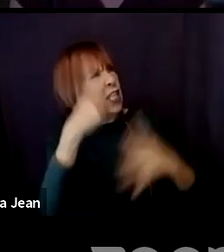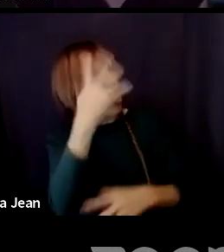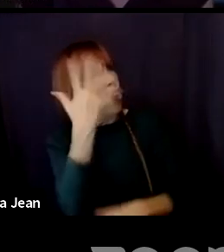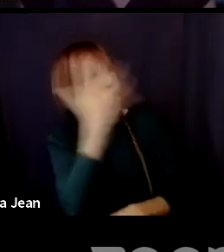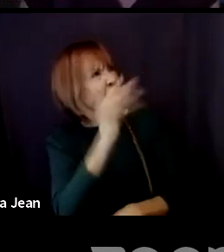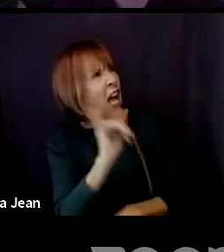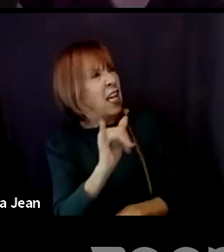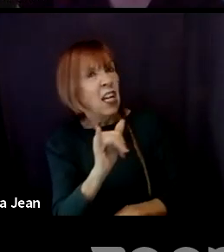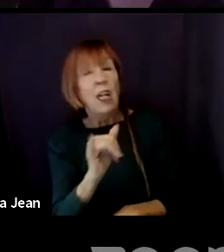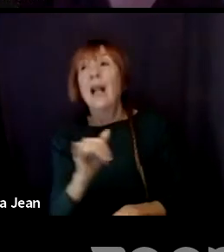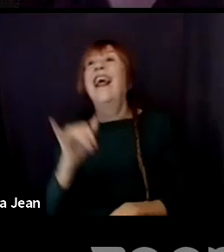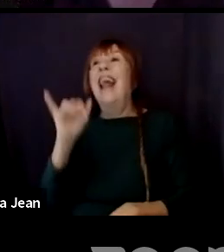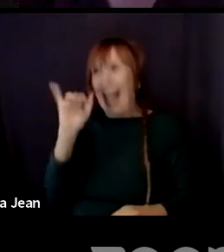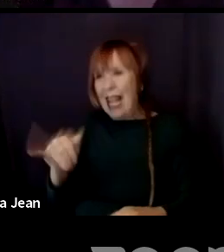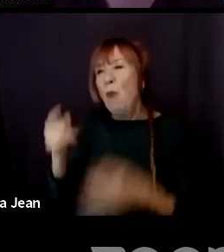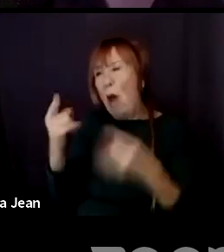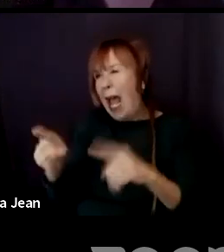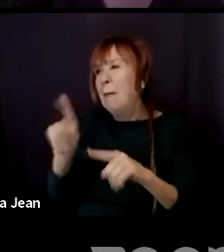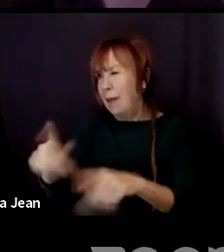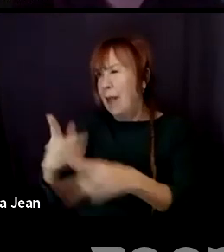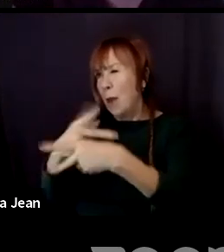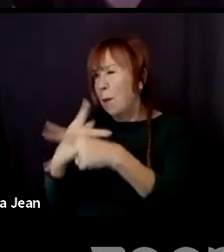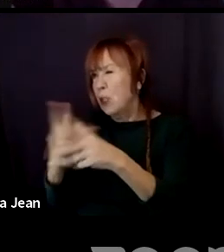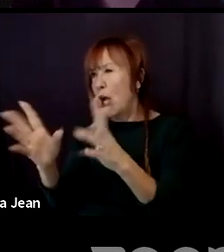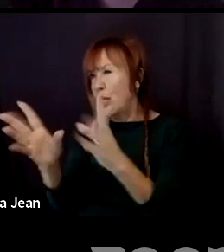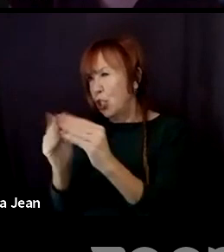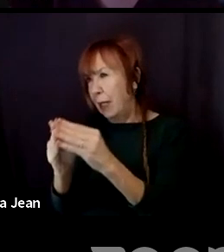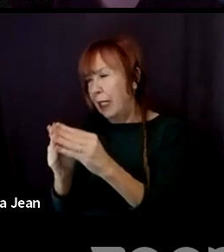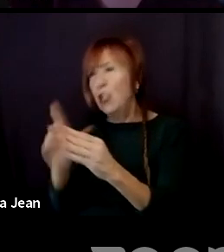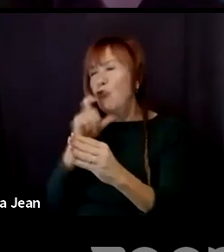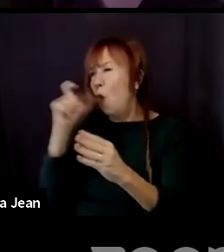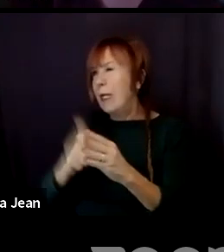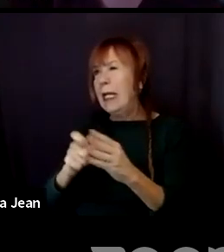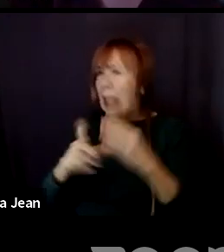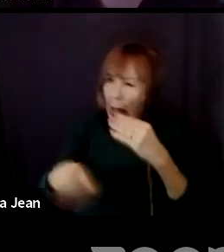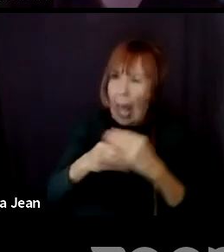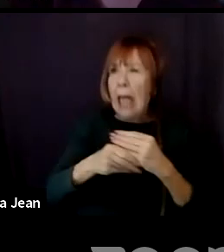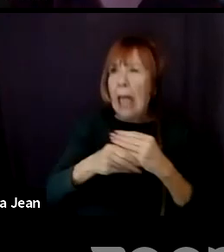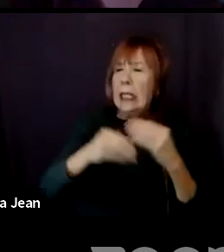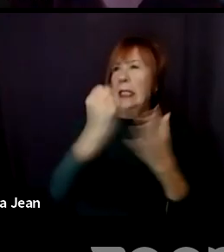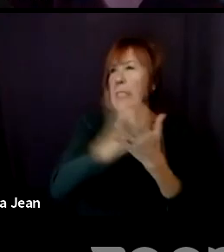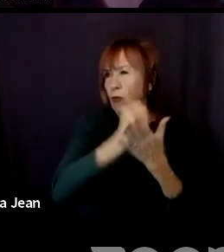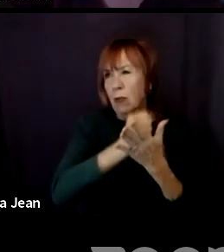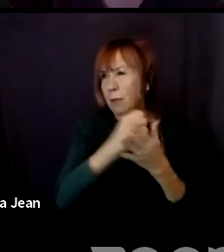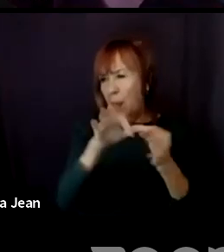Well, before we get too big and we get into like, writers rooms and stuff like that,